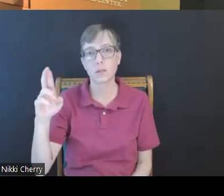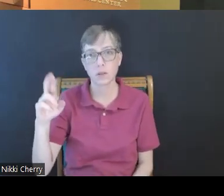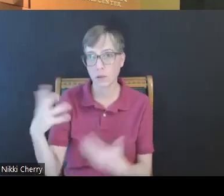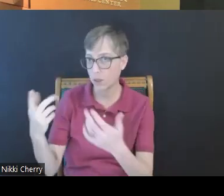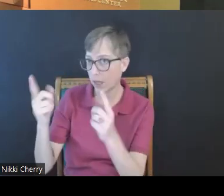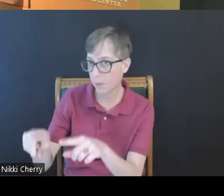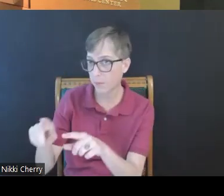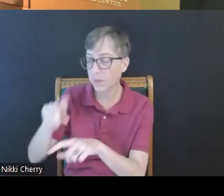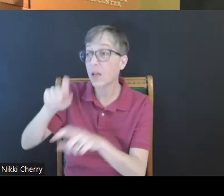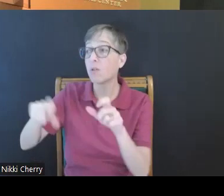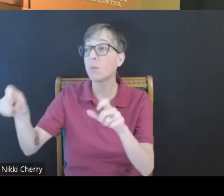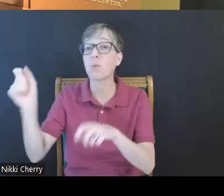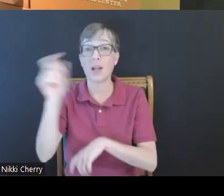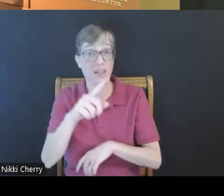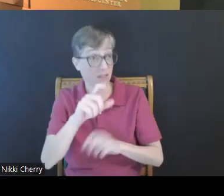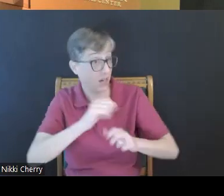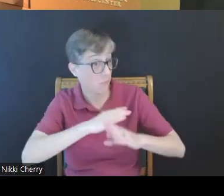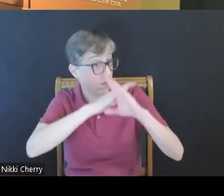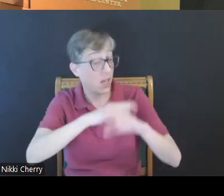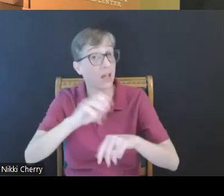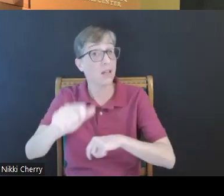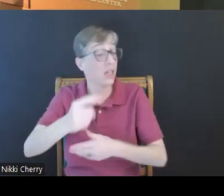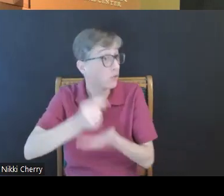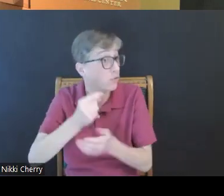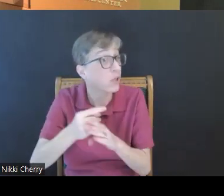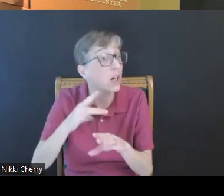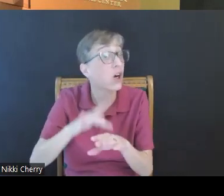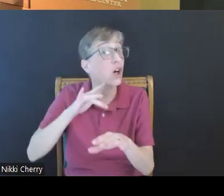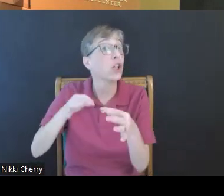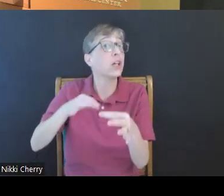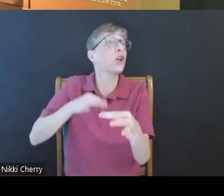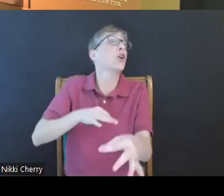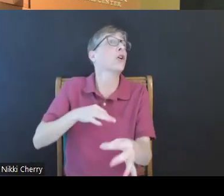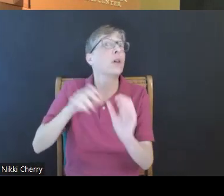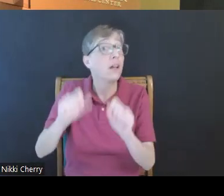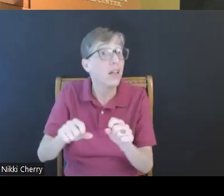can you prevent it can you treat it earlier can we find a stage one cancer uh you know instead of a